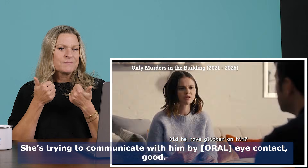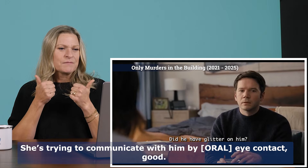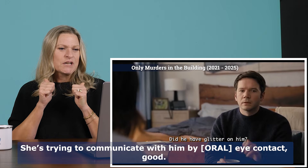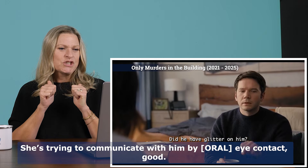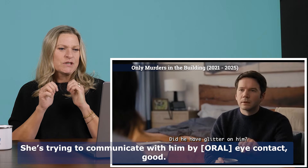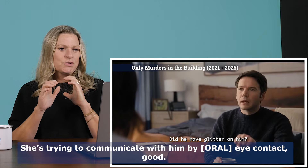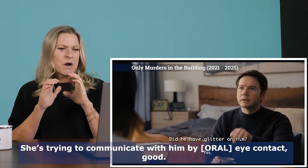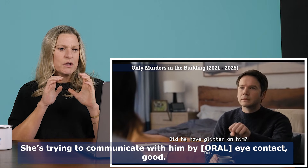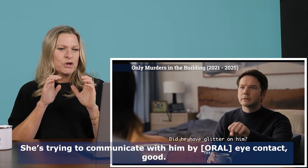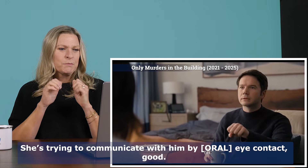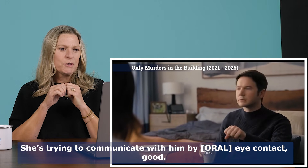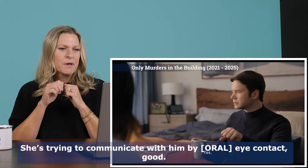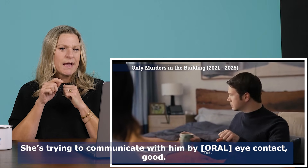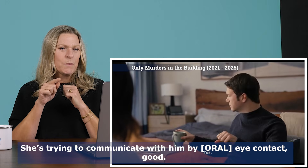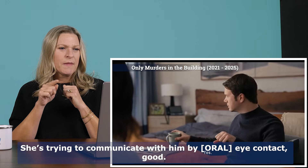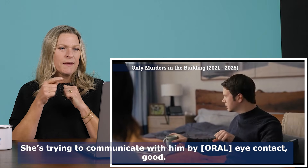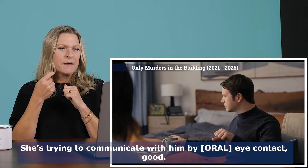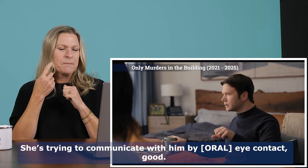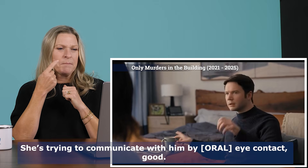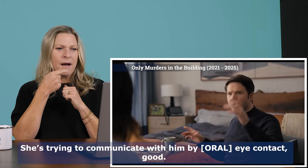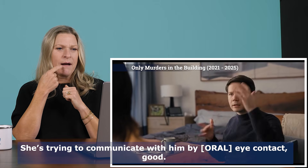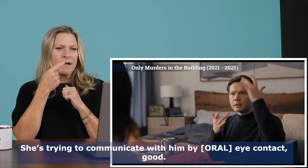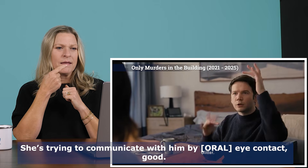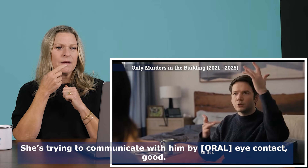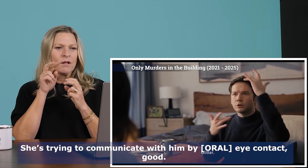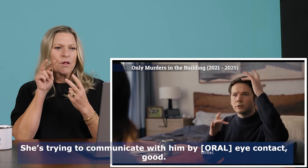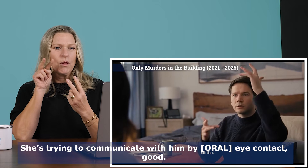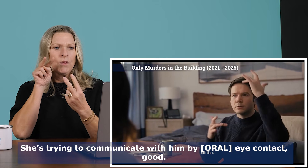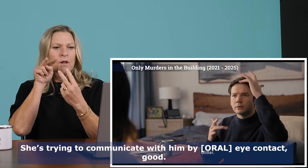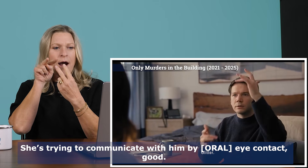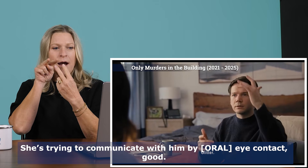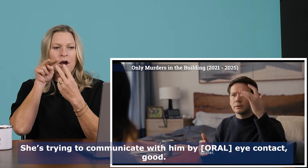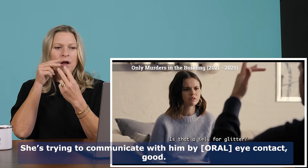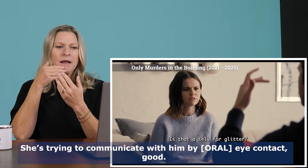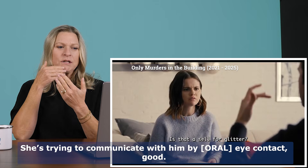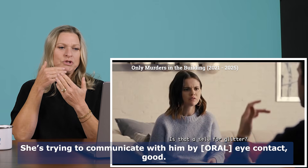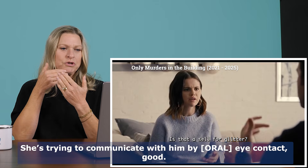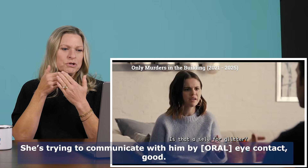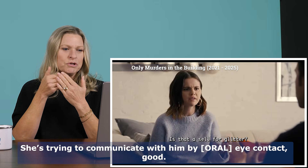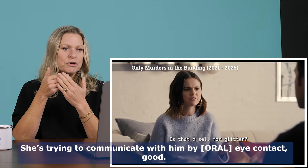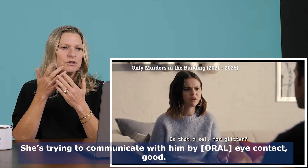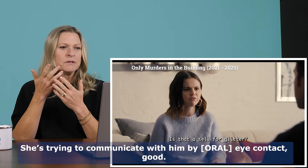She’s trying to communicate with him by [ORAL] eye contact, good.